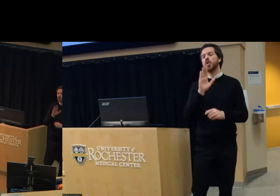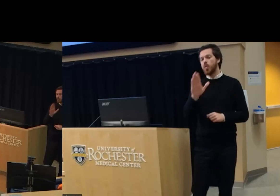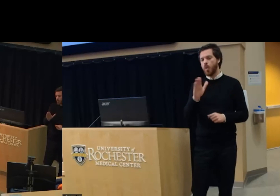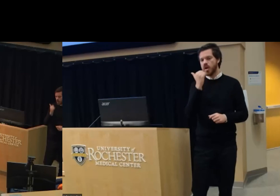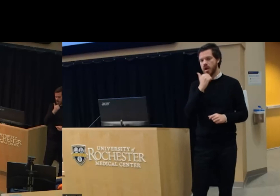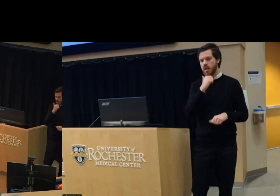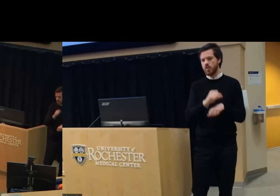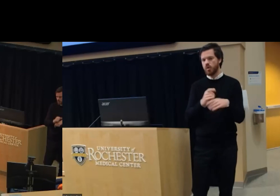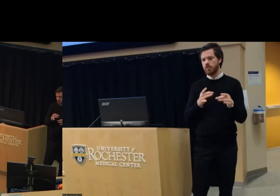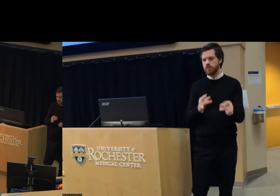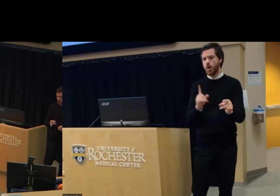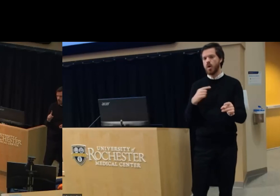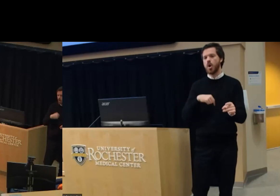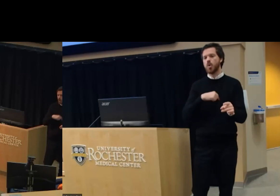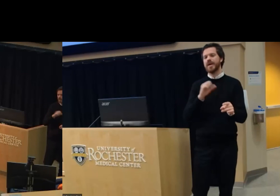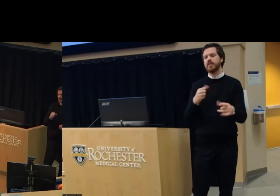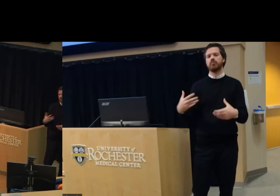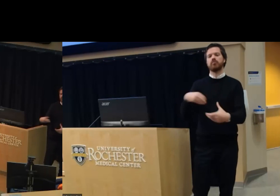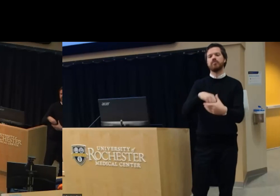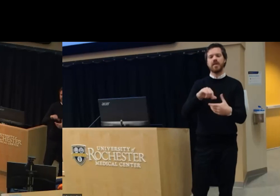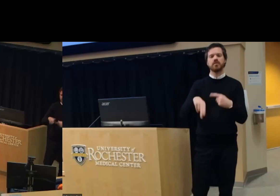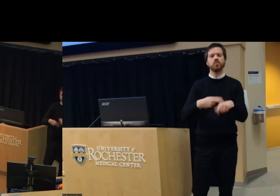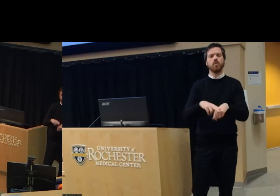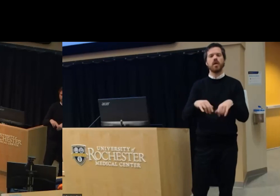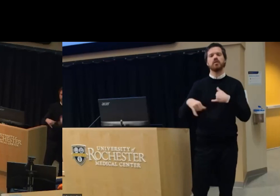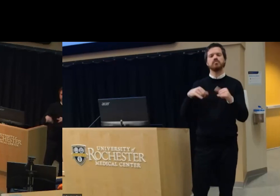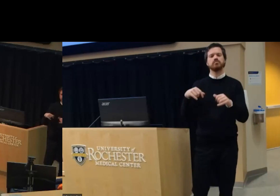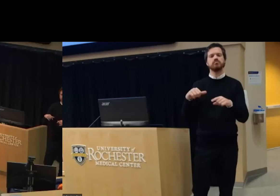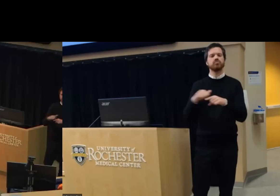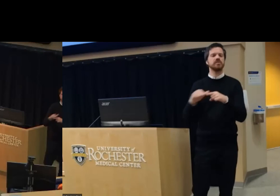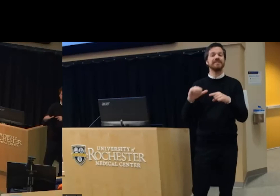workflow that we can normalize these practices happening and that's the question we want